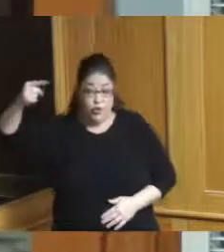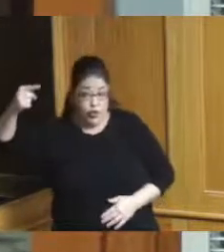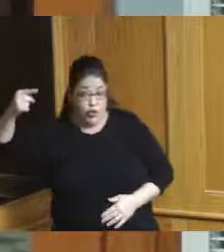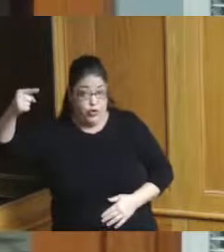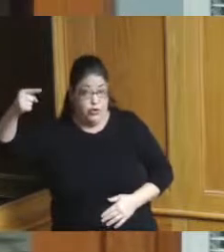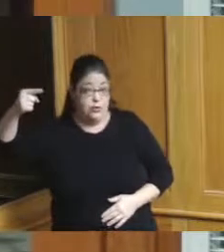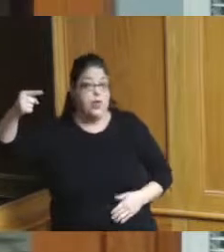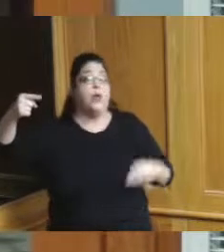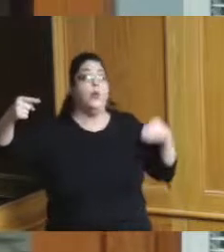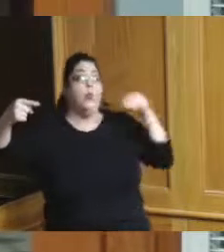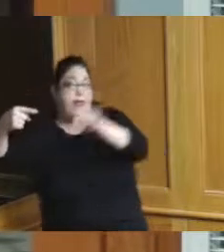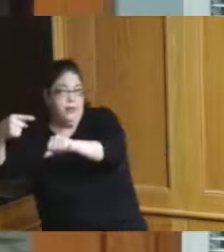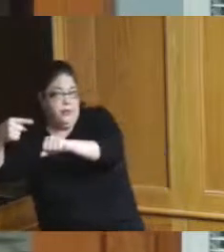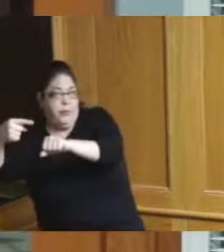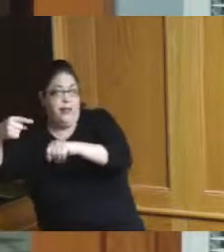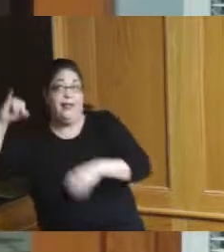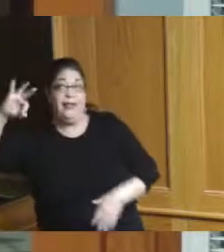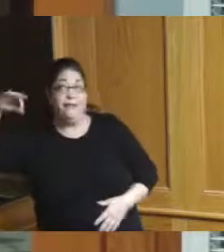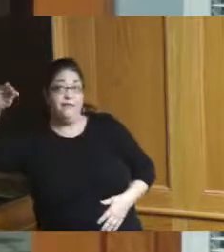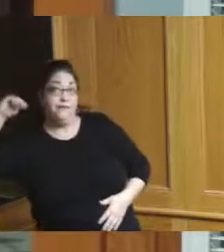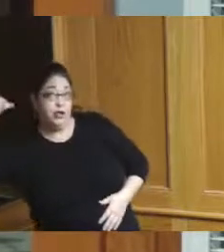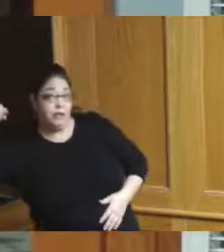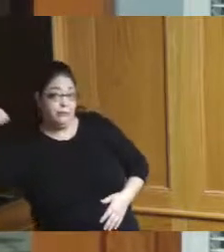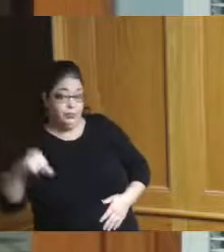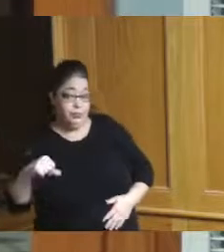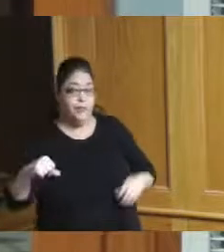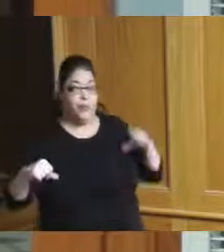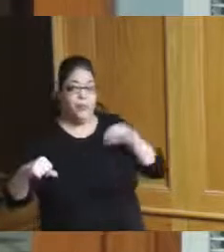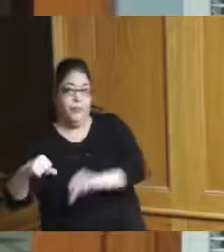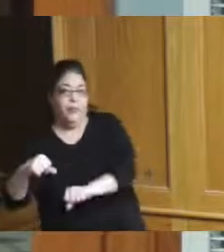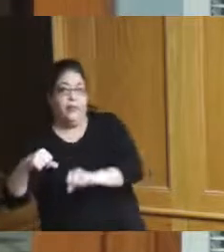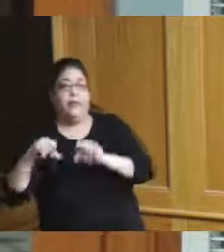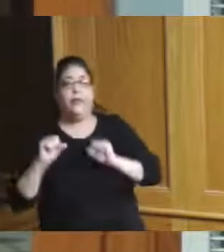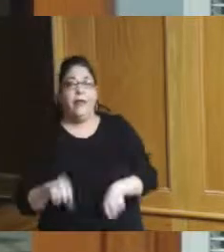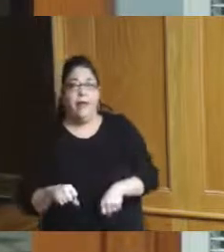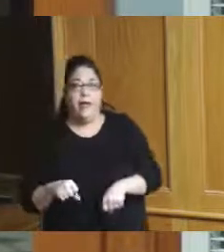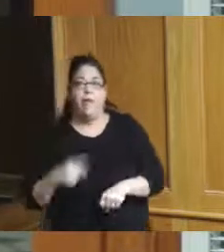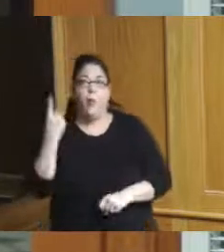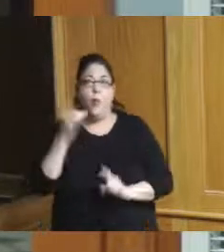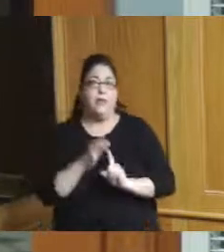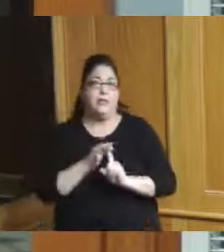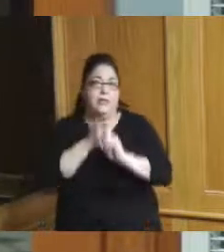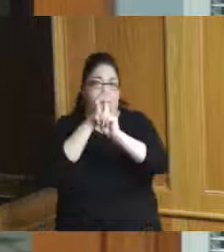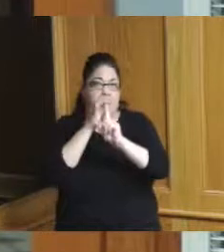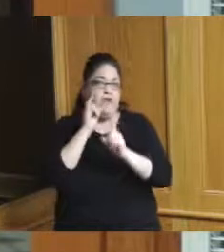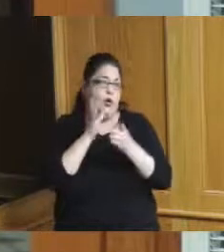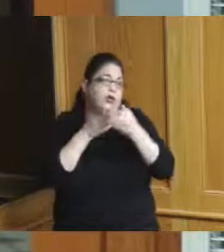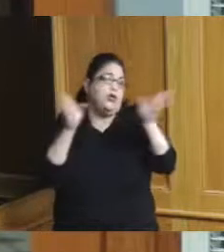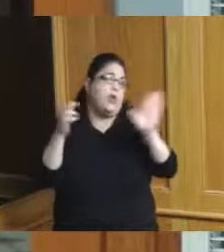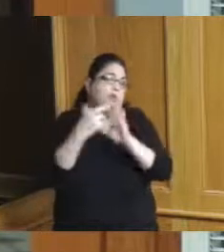contribute to the project so that is one of those kind of exceptions to the general rule but is in